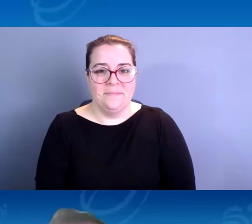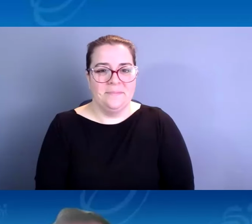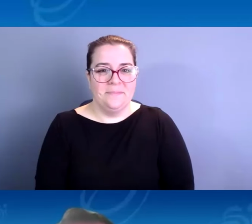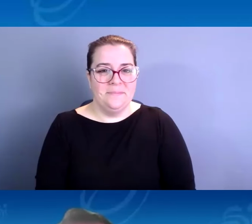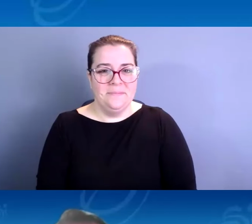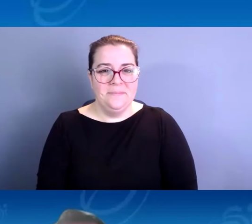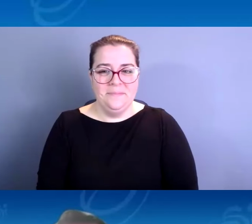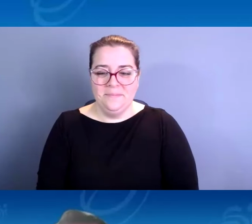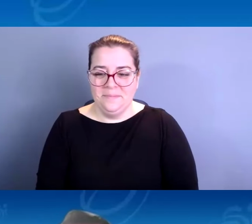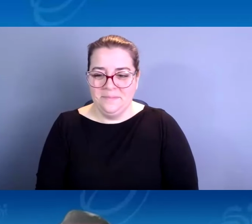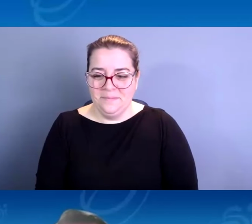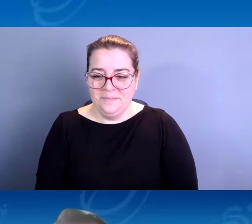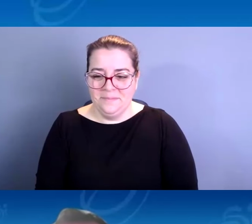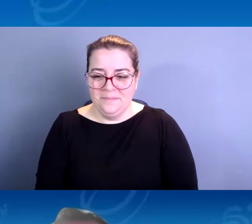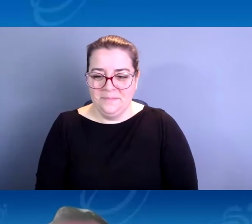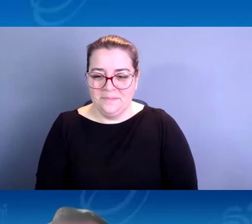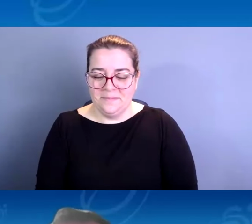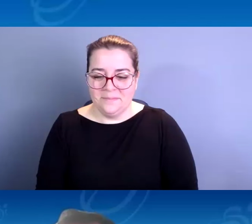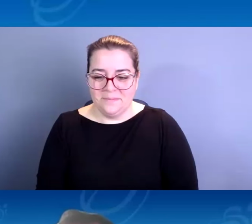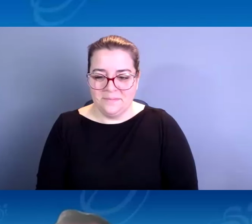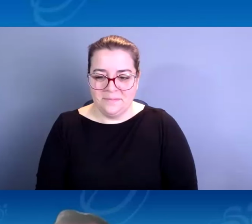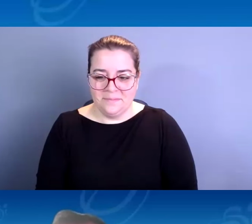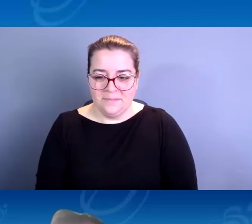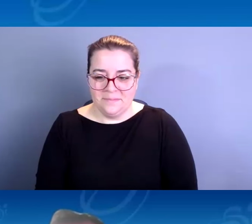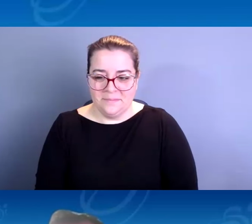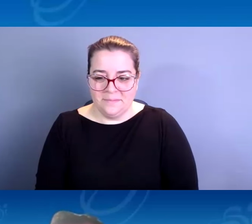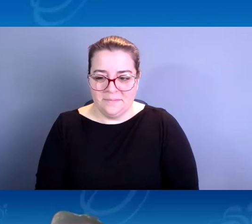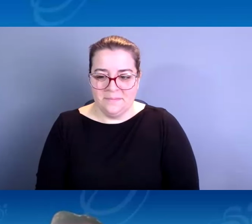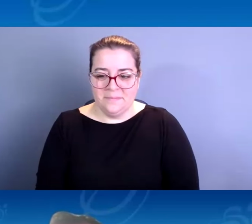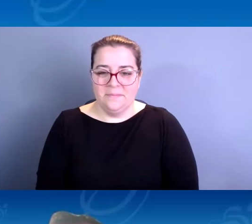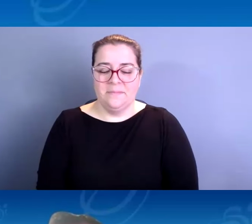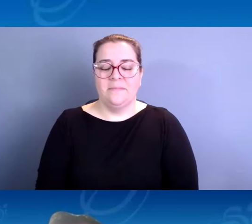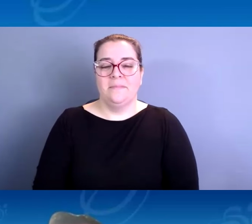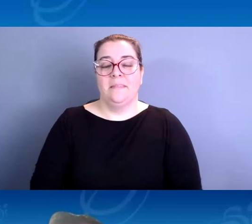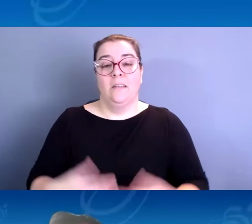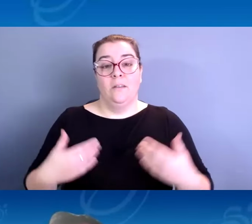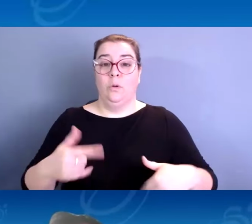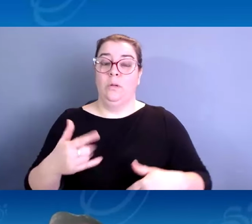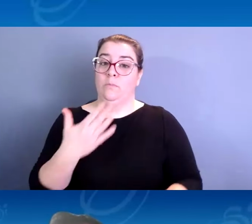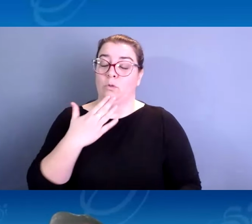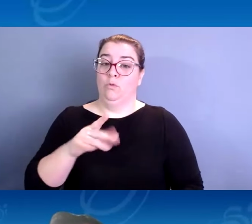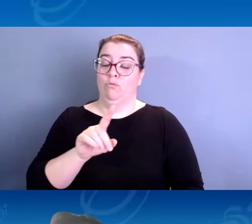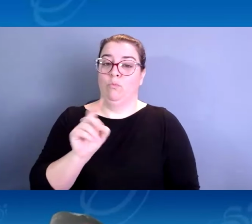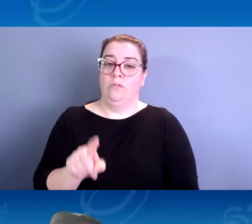You know, I don't think we can I think it's a great question, but I don't think we can talk about breaking down attitudinal barriers